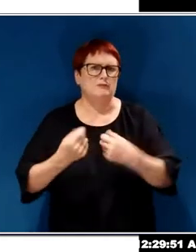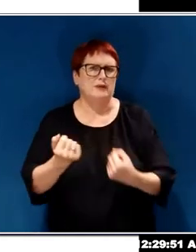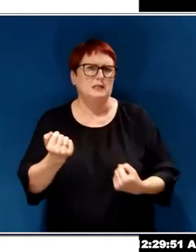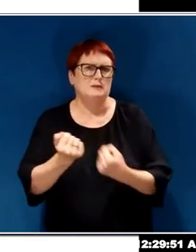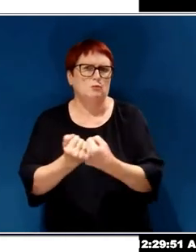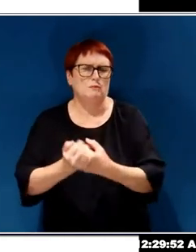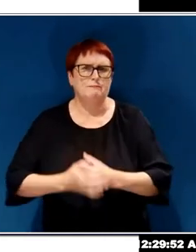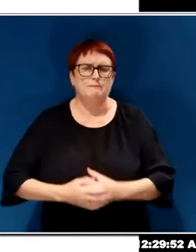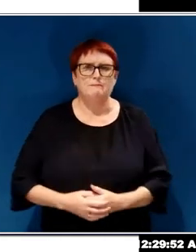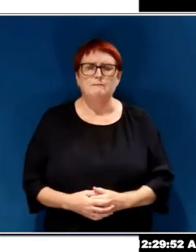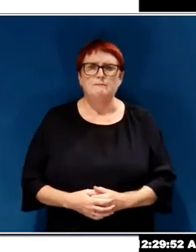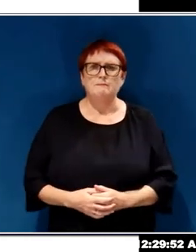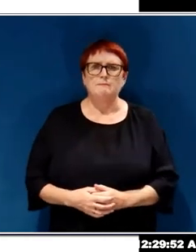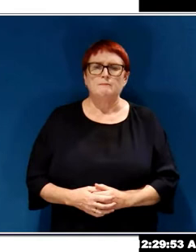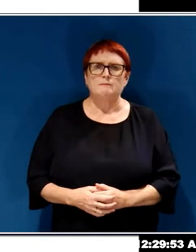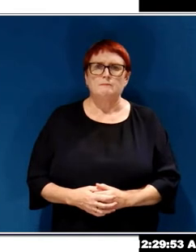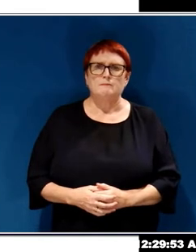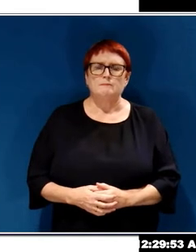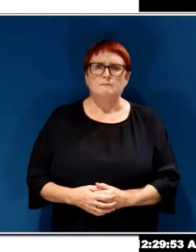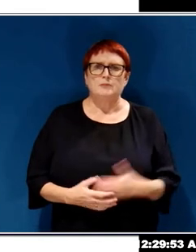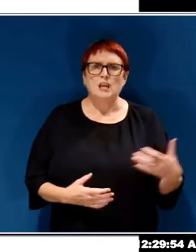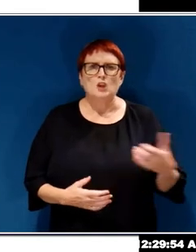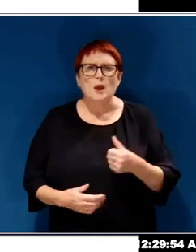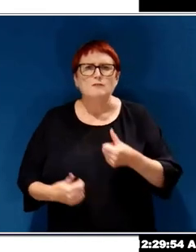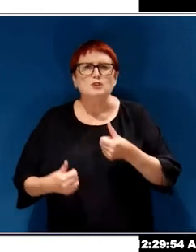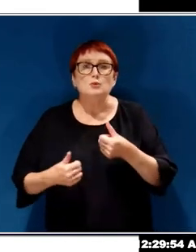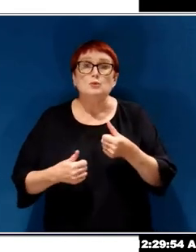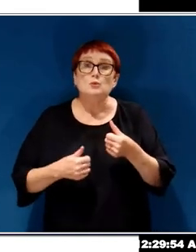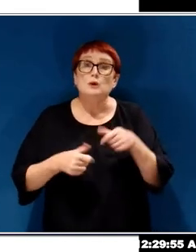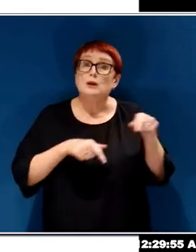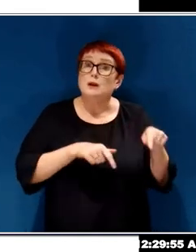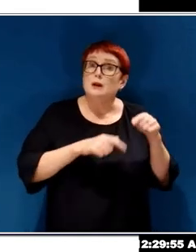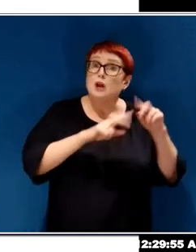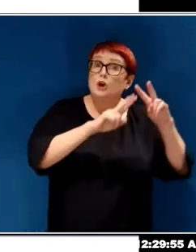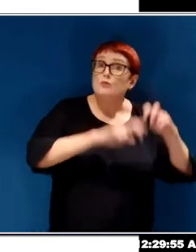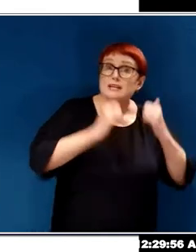evidence-based instructional and intervention practices.